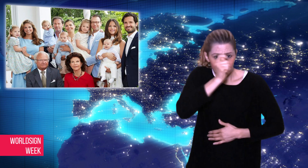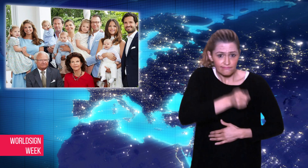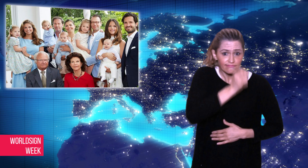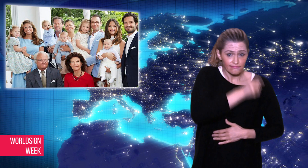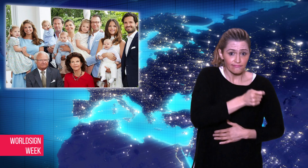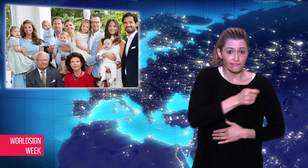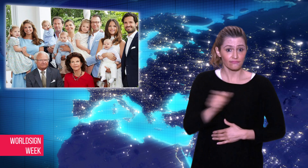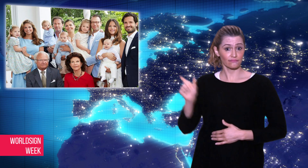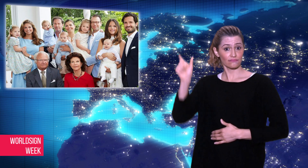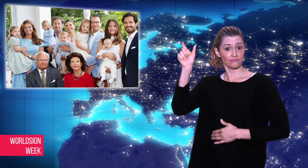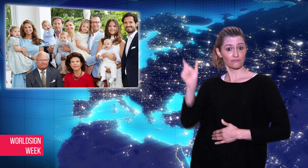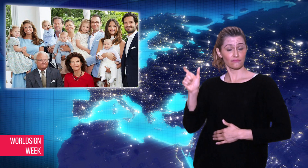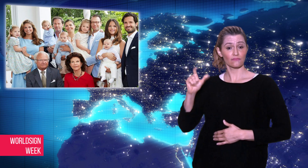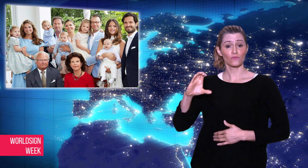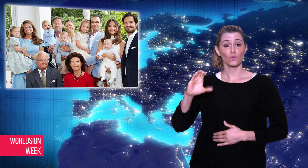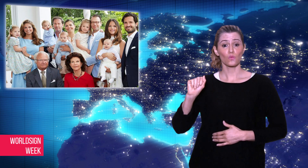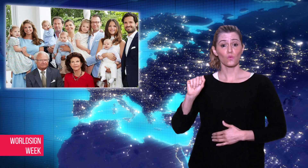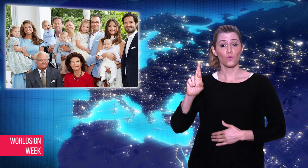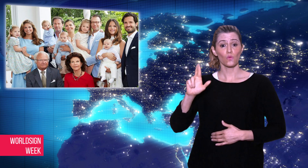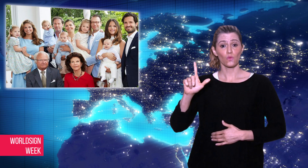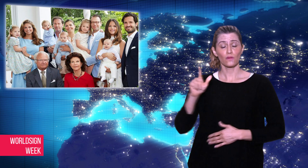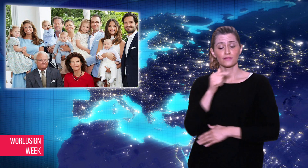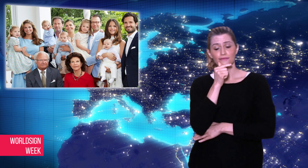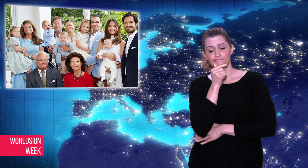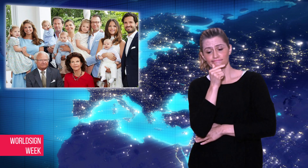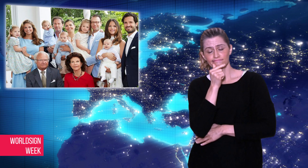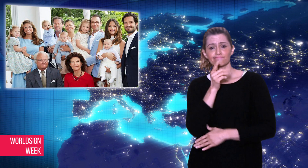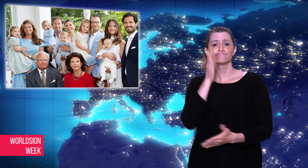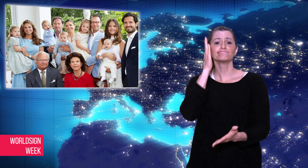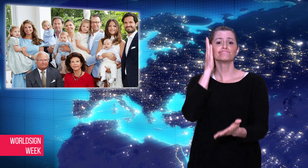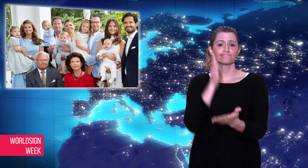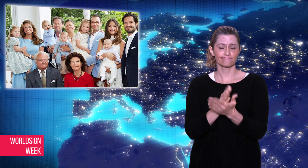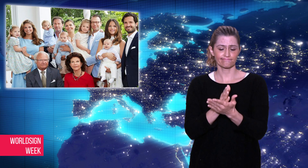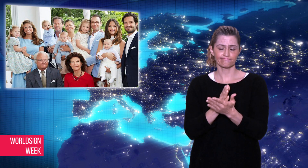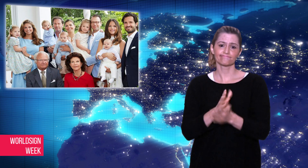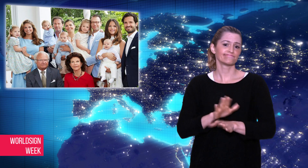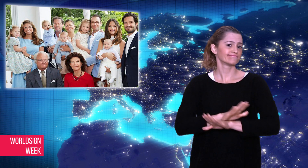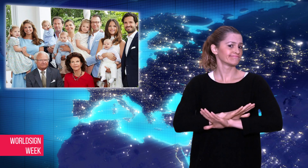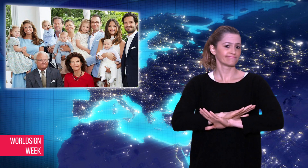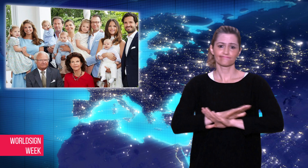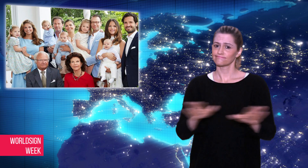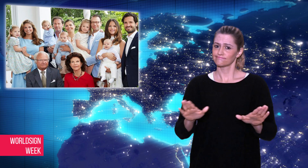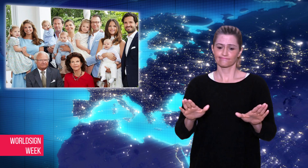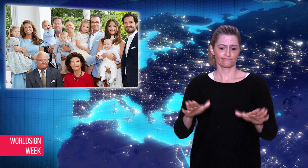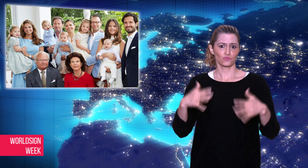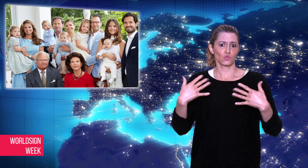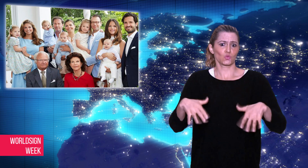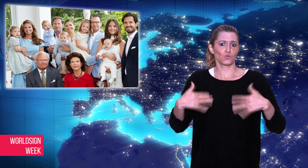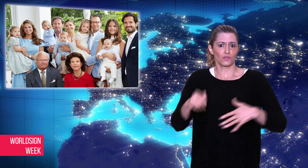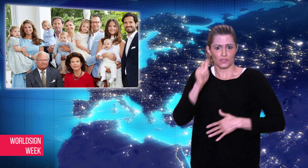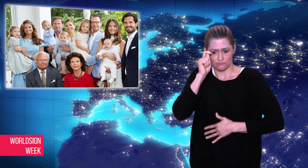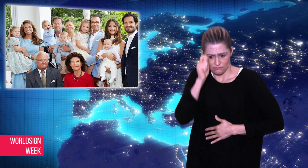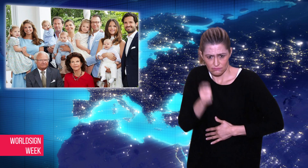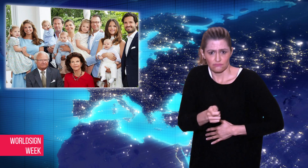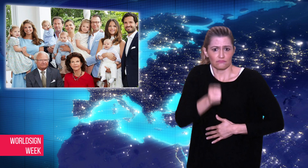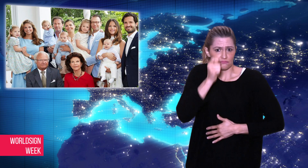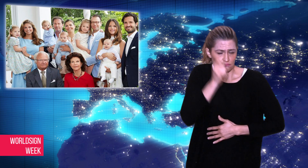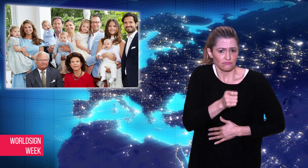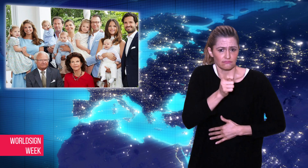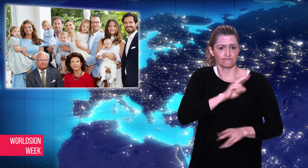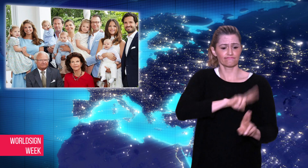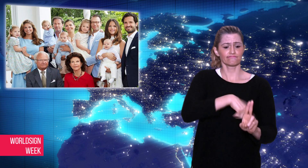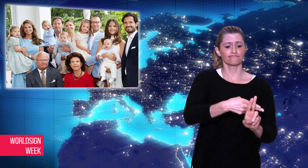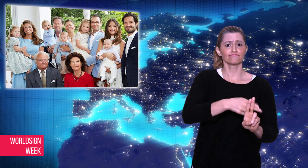This means the five grandchildren would no